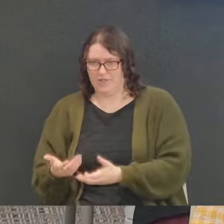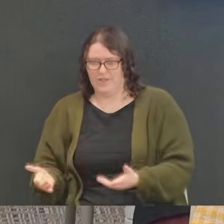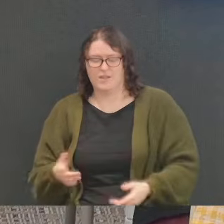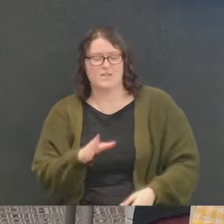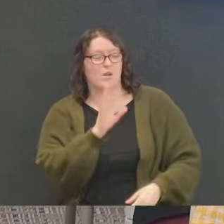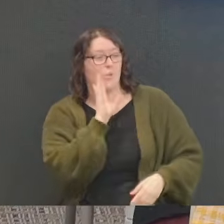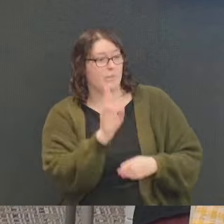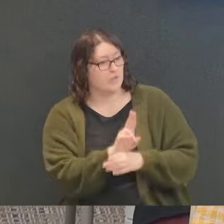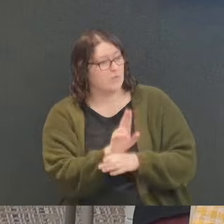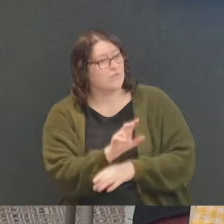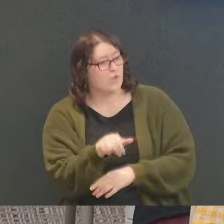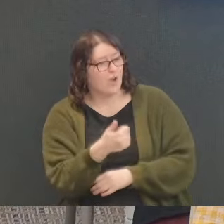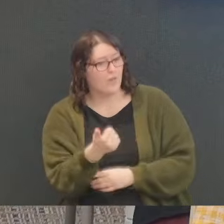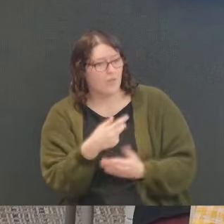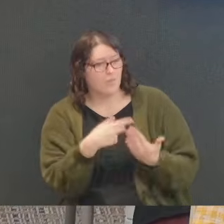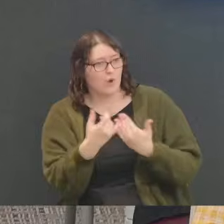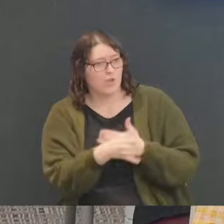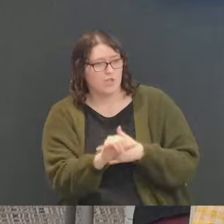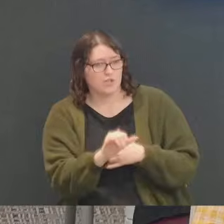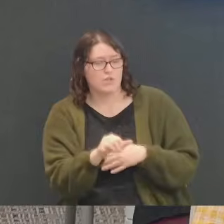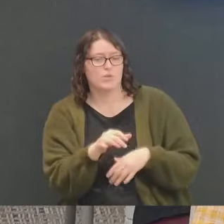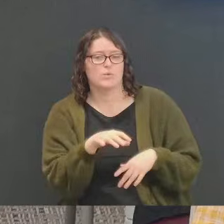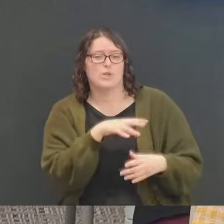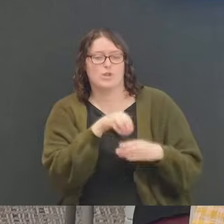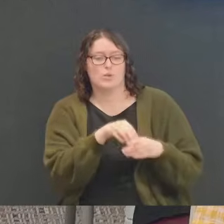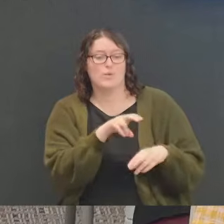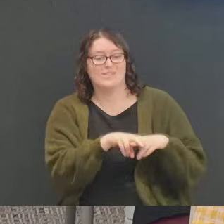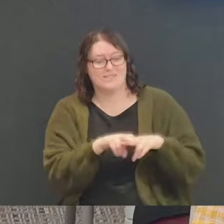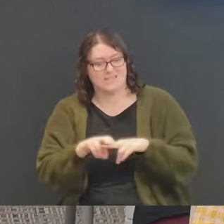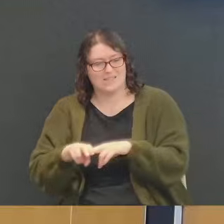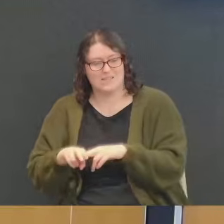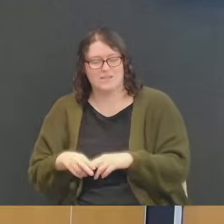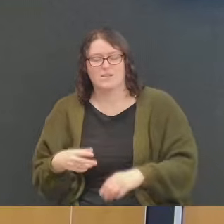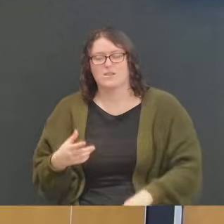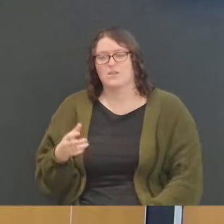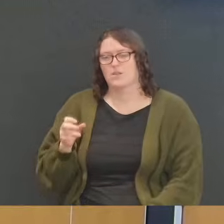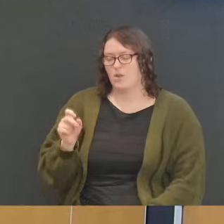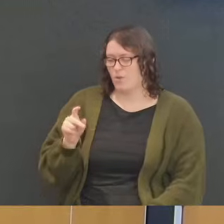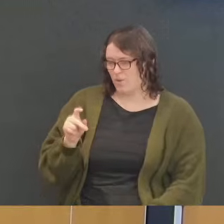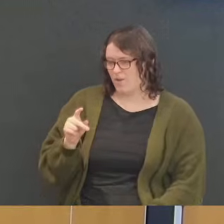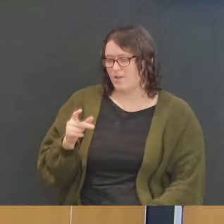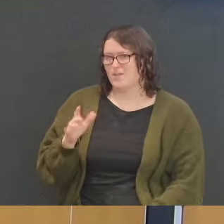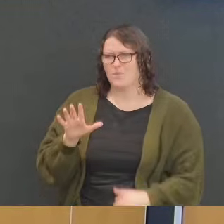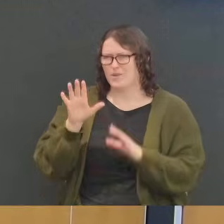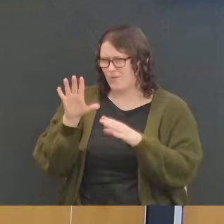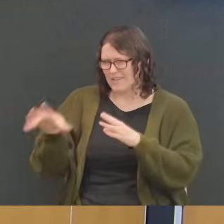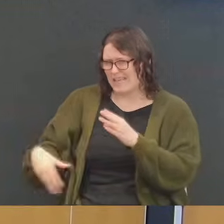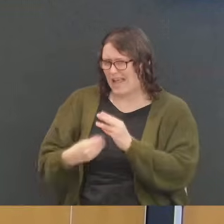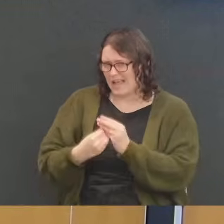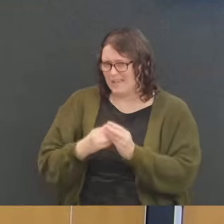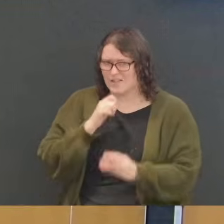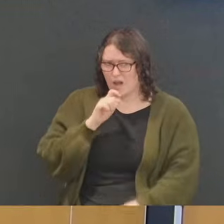projects including the seats. Okay. That would be great to add in here that this was this won't be